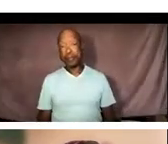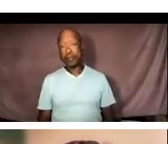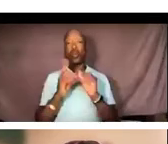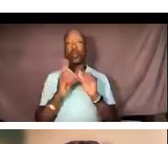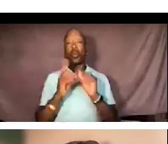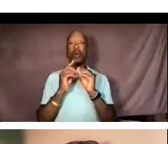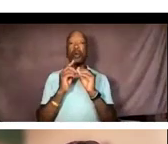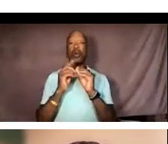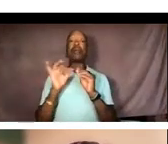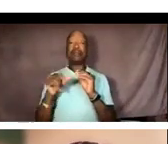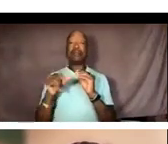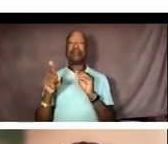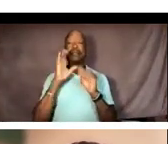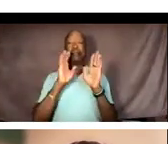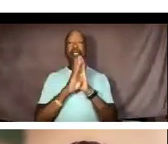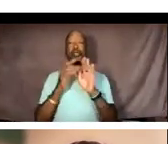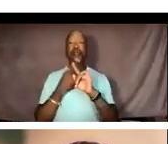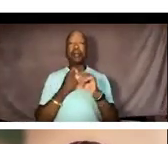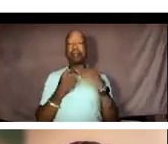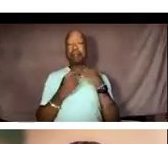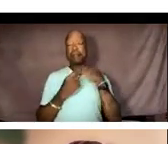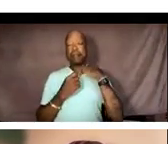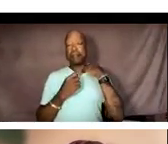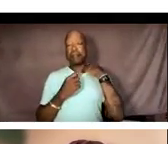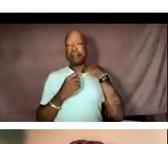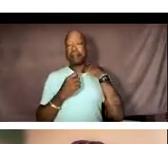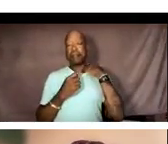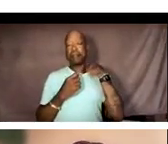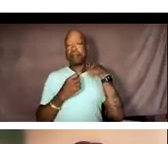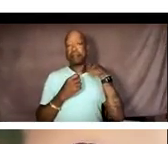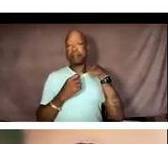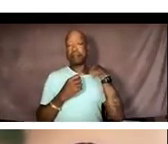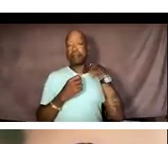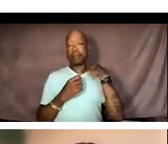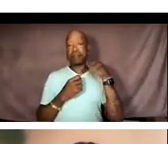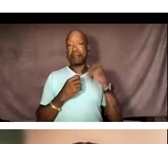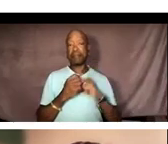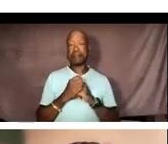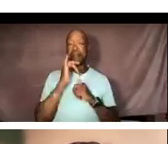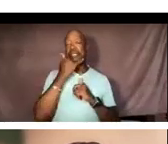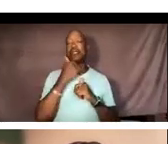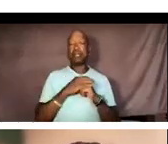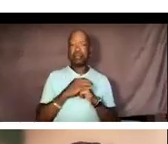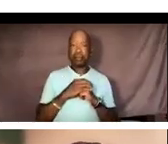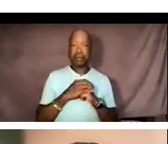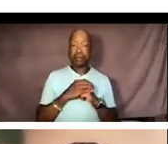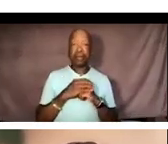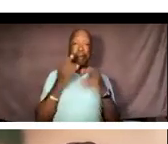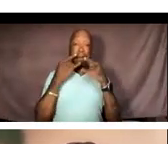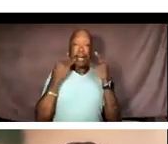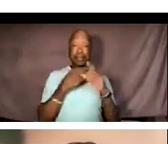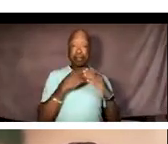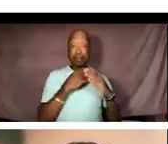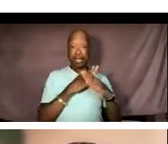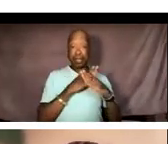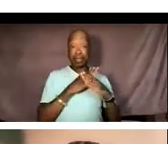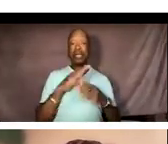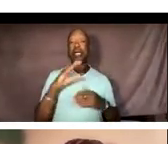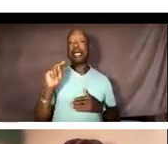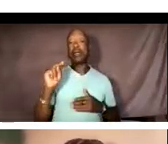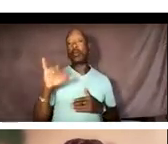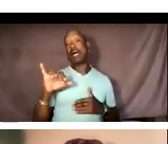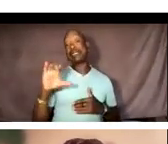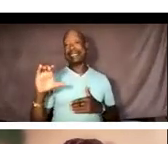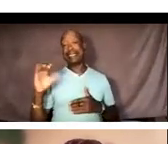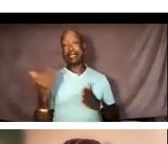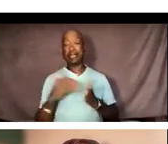image from an Instagram post from Mask bloc NYC again um that was about um the posters that we